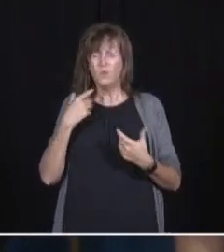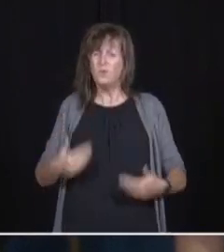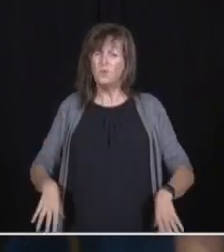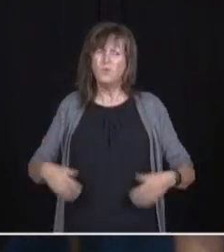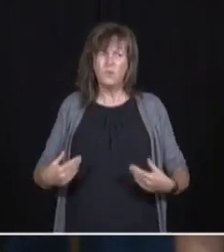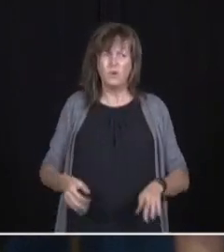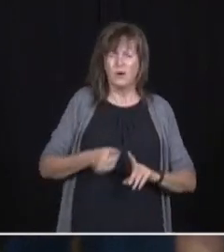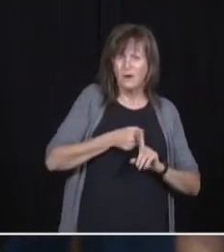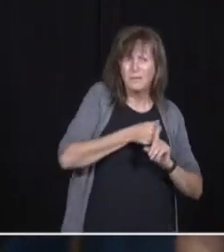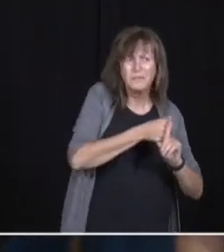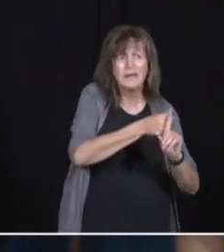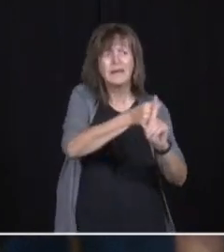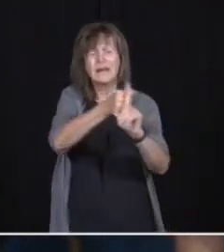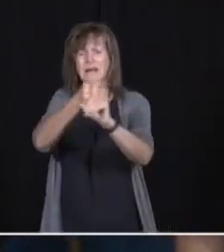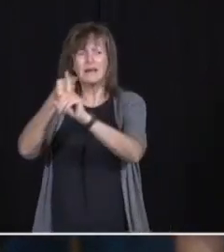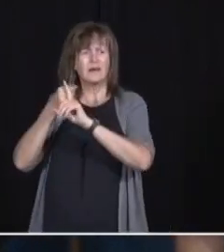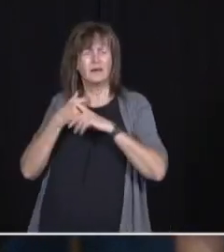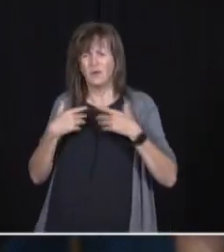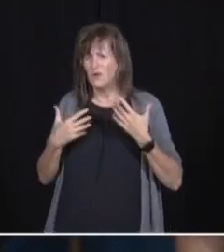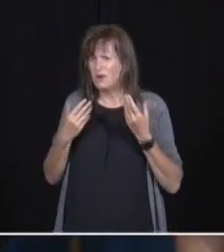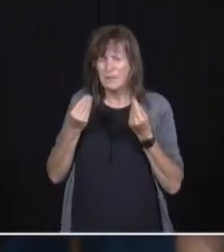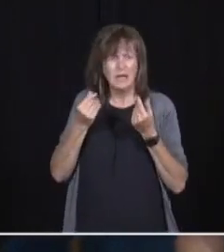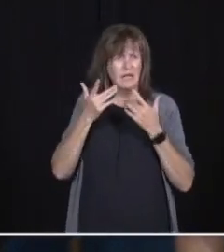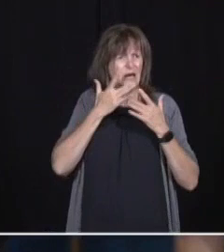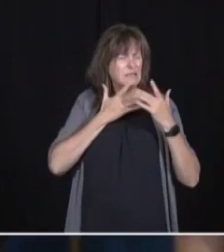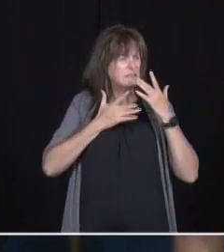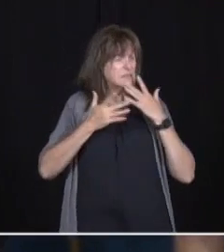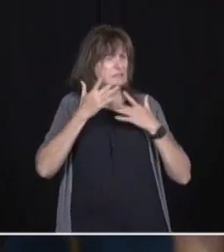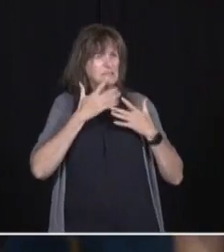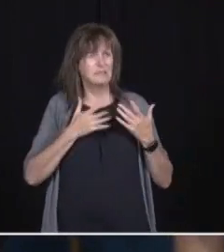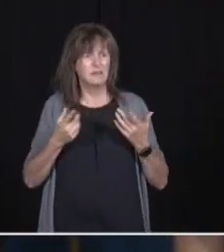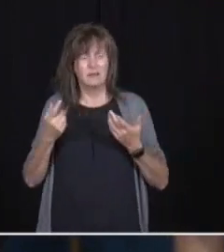has put tremendous financial strain on public transit system.